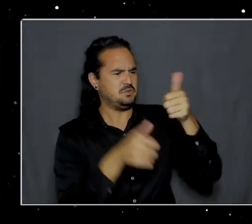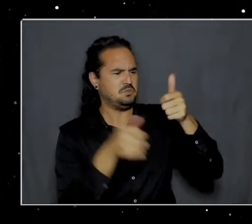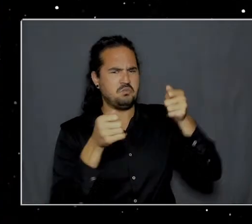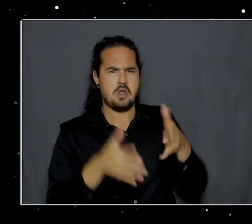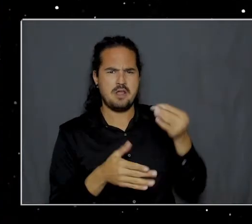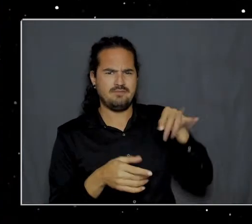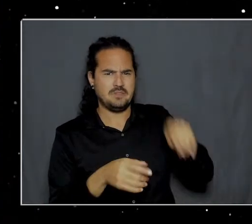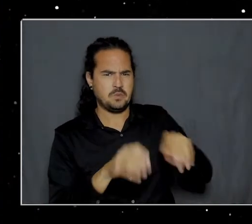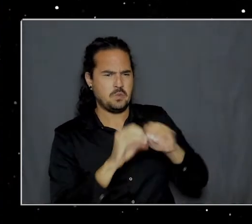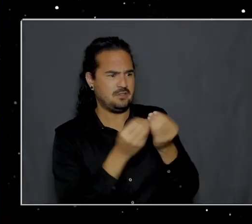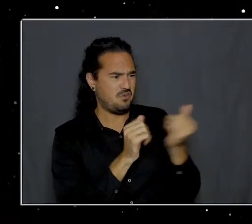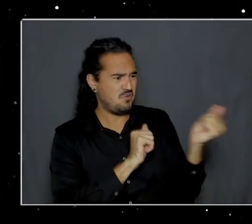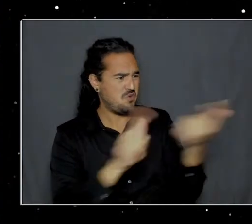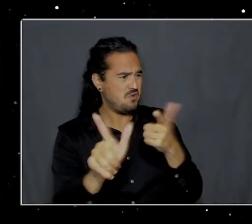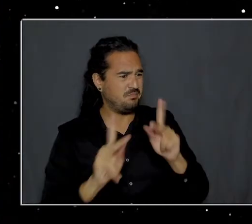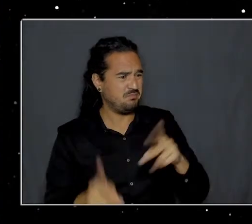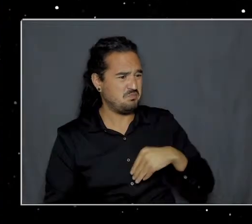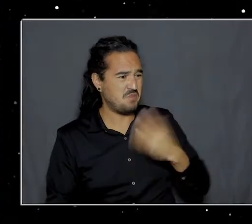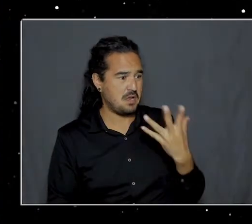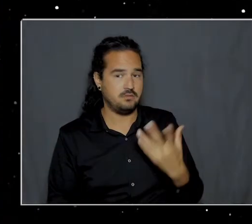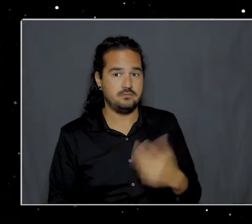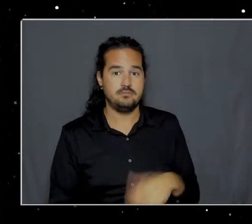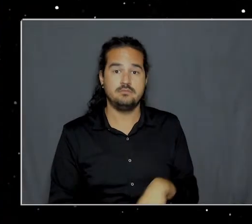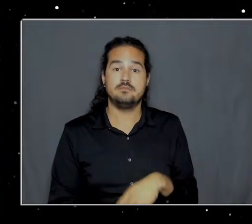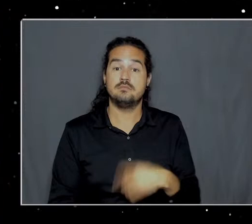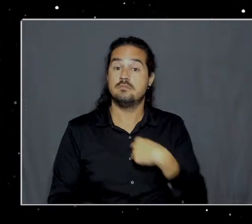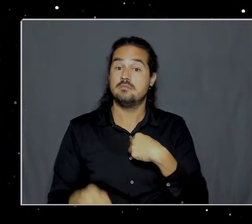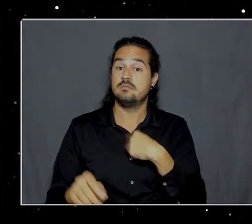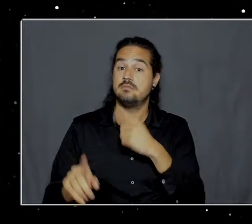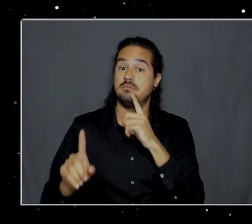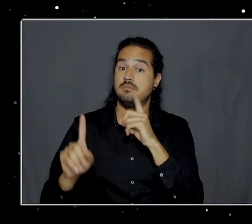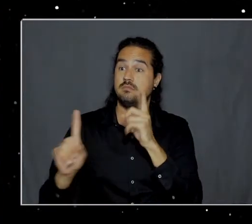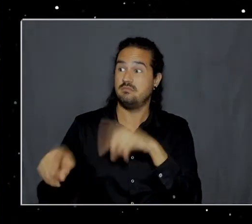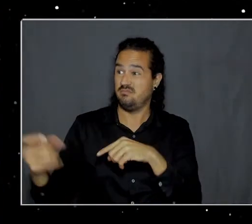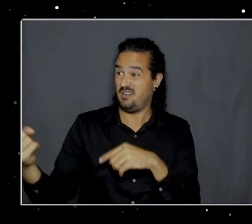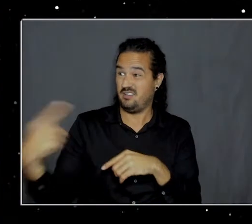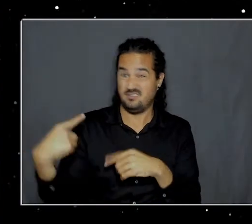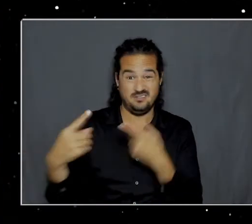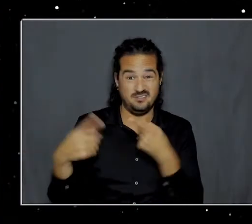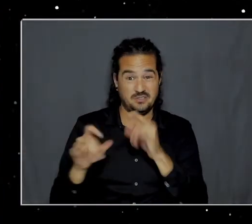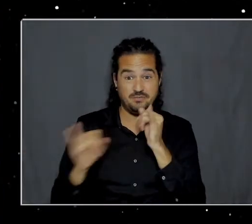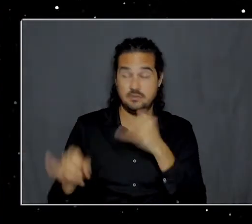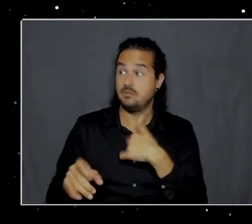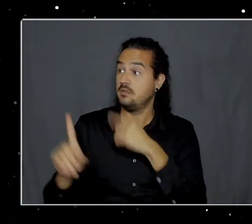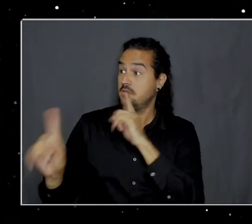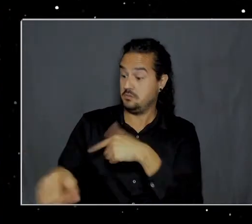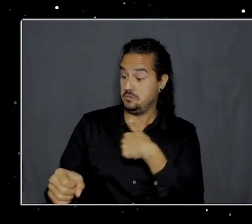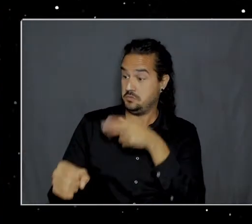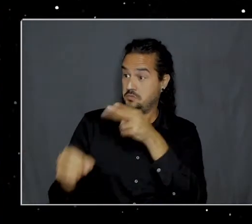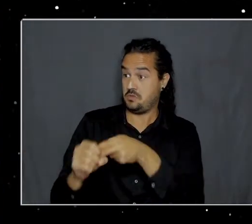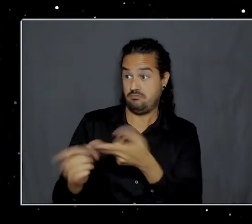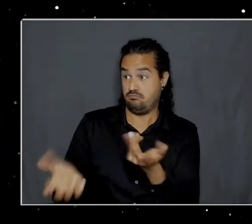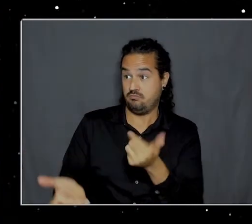OF AN ORGANIZATION THAT'S ESSENTIALLY ALL WHITE?" AND THEY SAID THAT IN AN